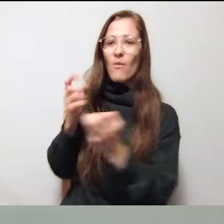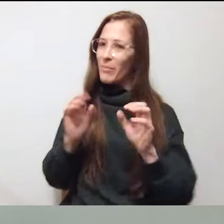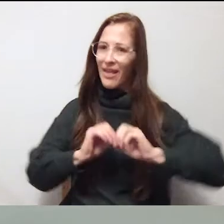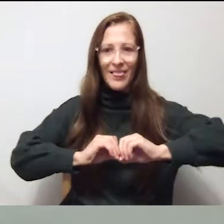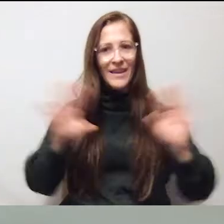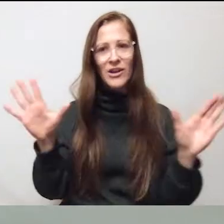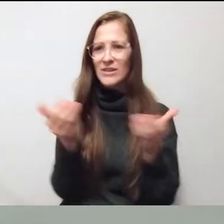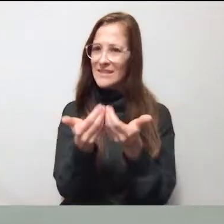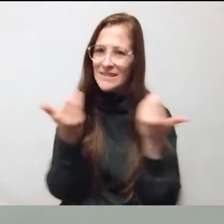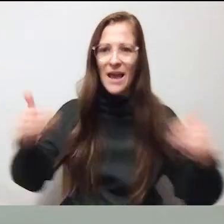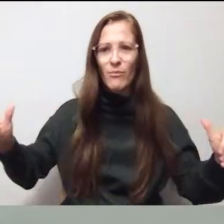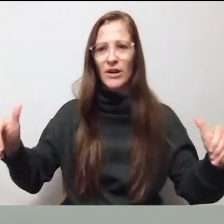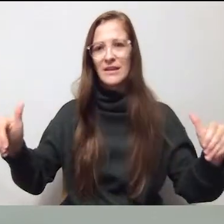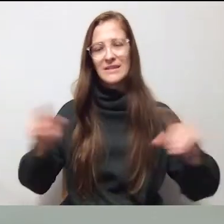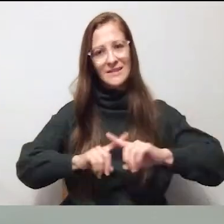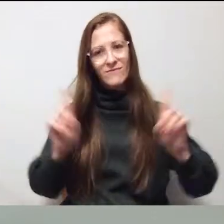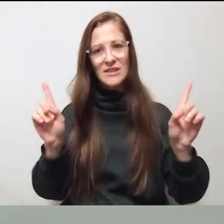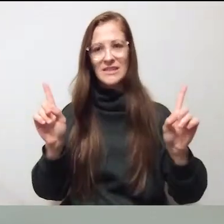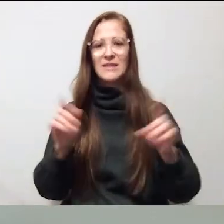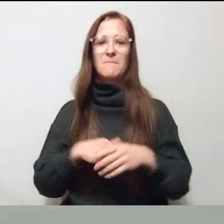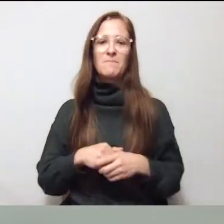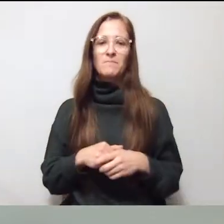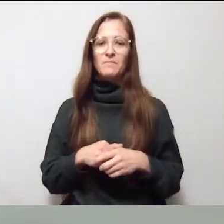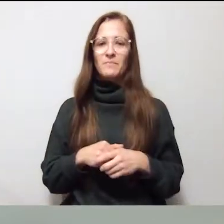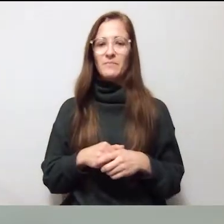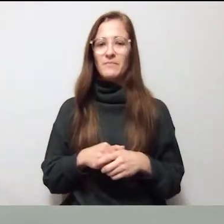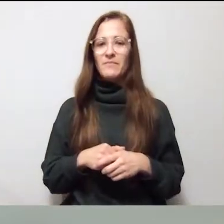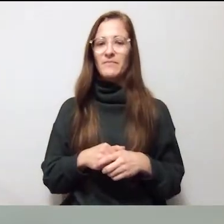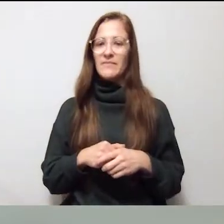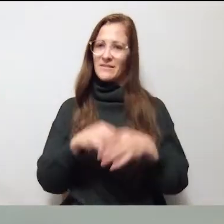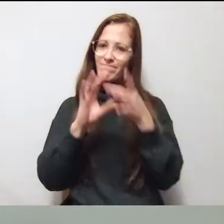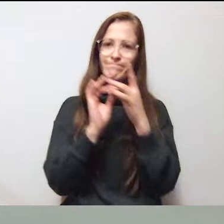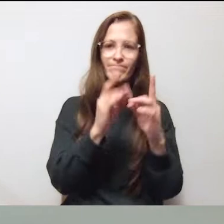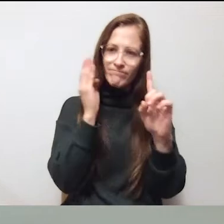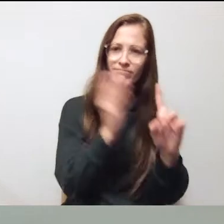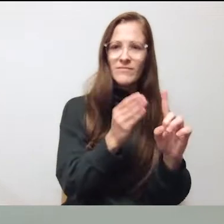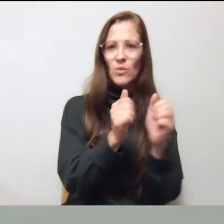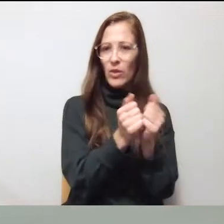that this is something very different and directly related to what you're doing.